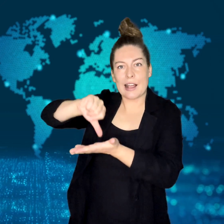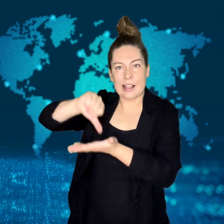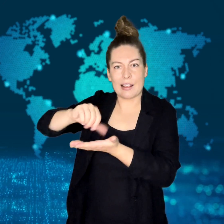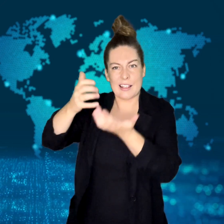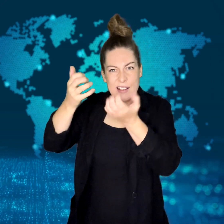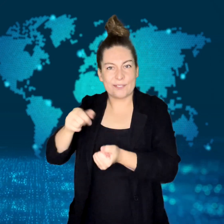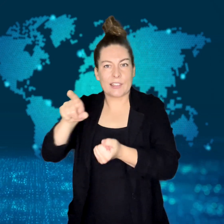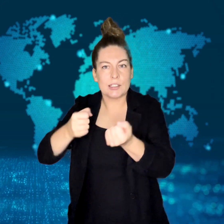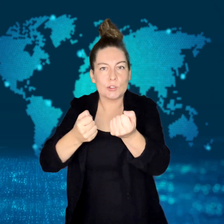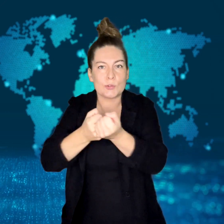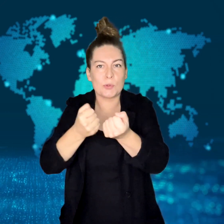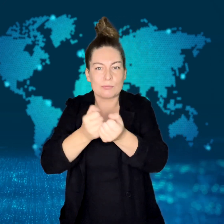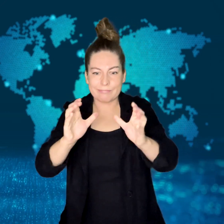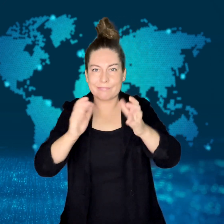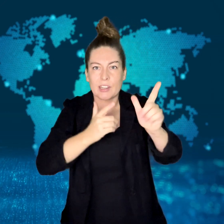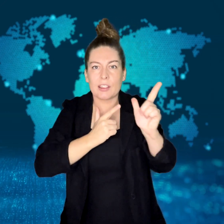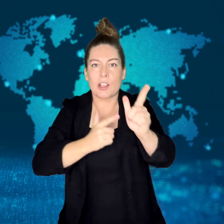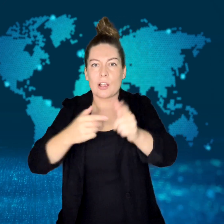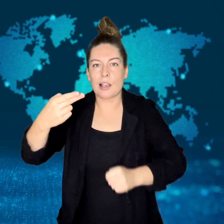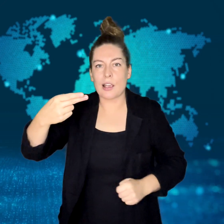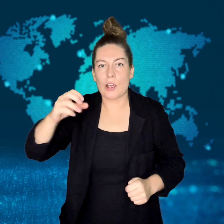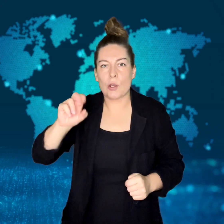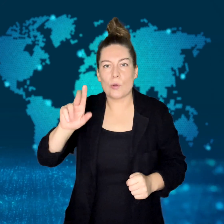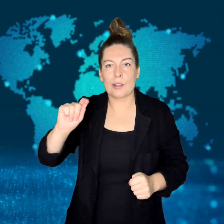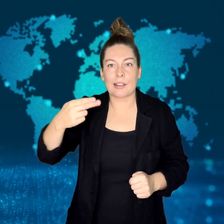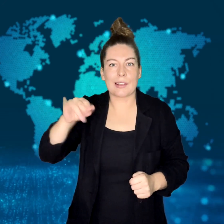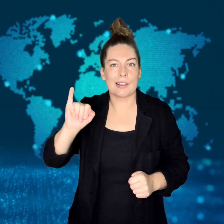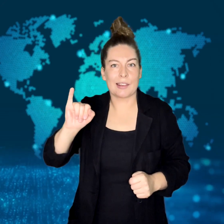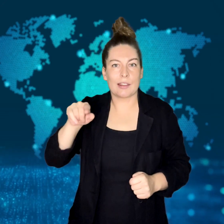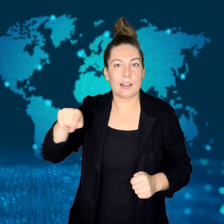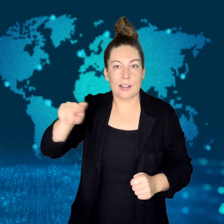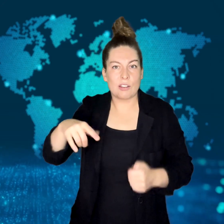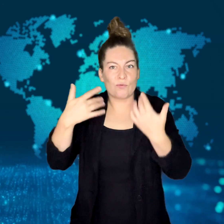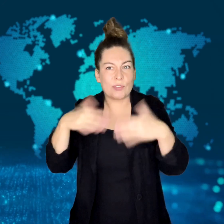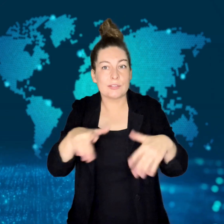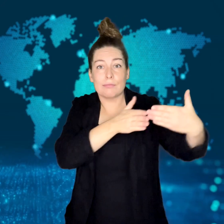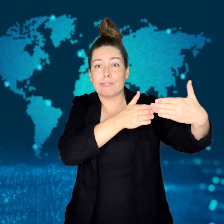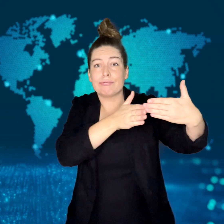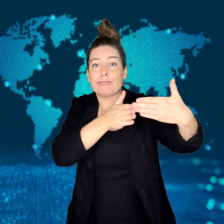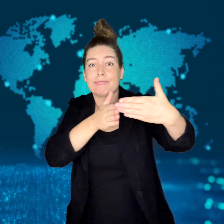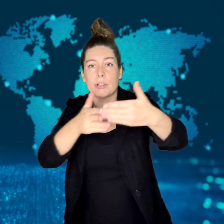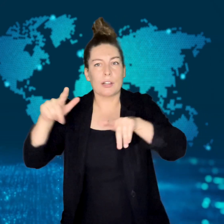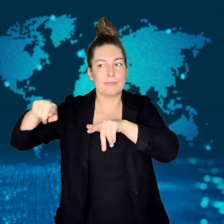This is because Iran-backed Houthi rebels have been attacking